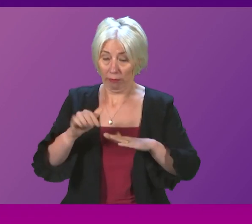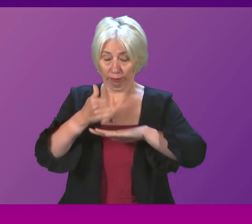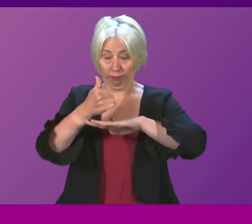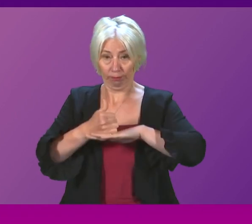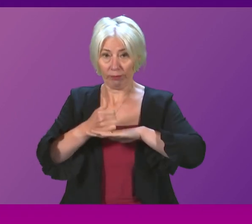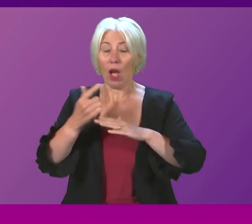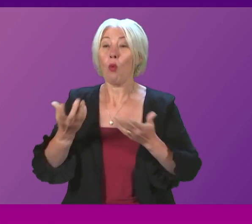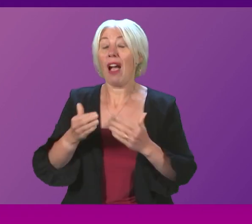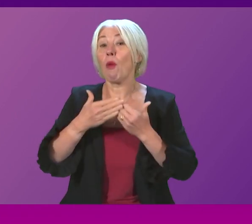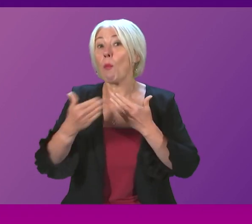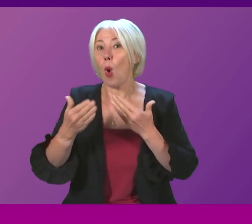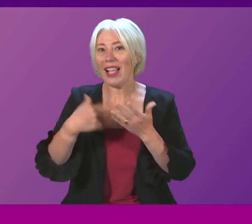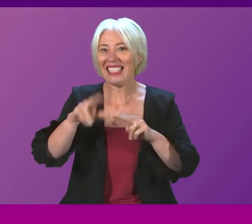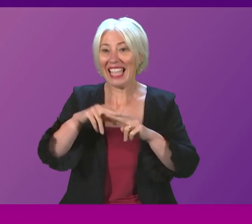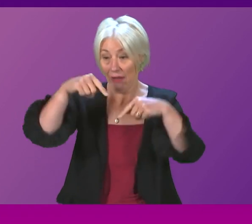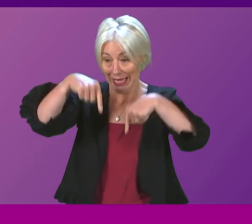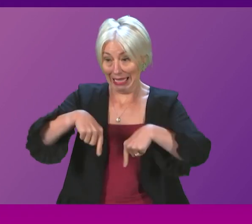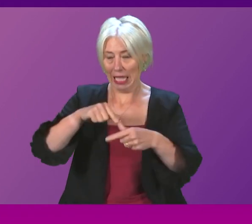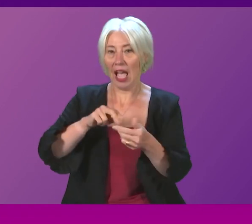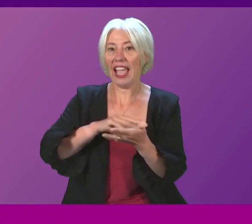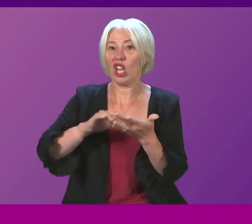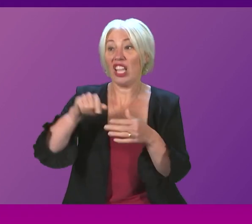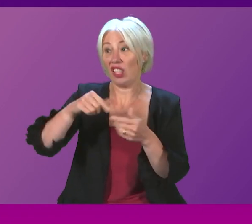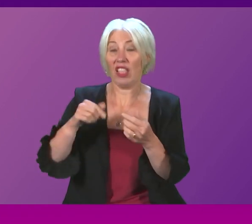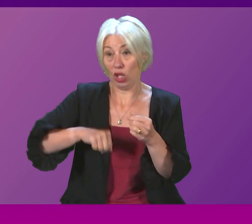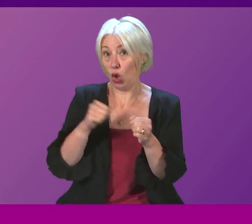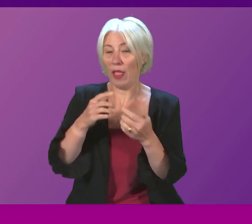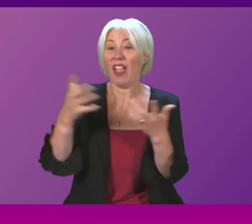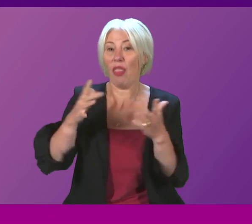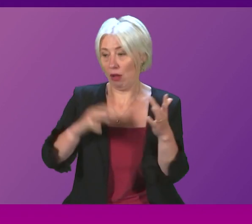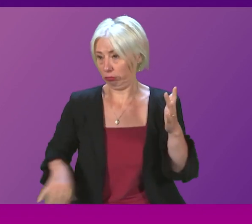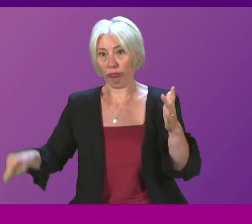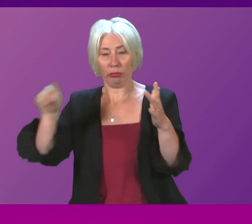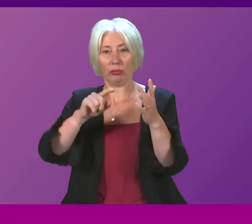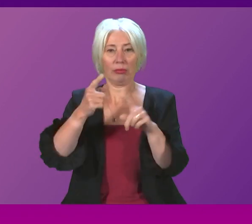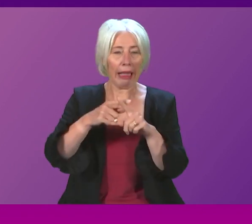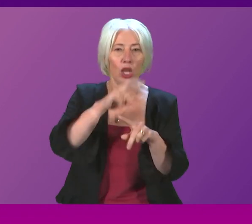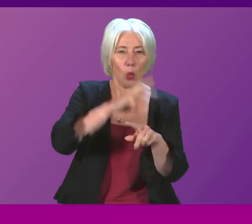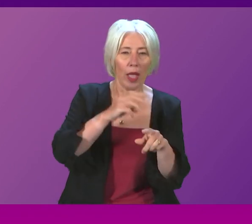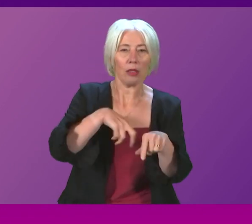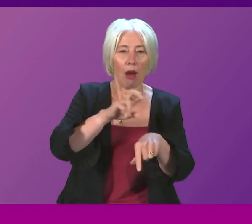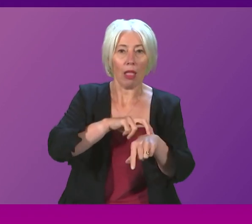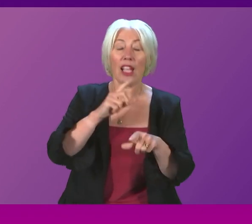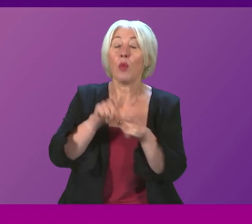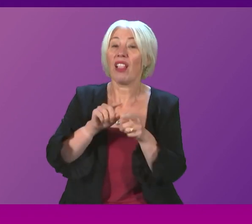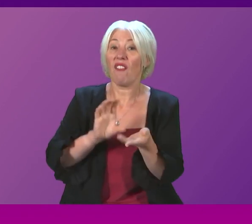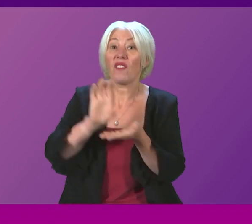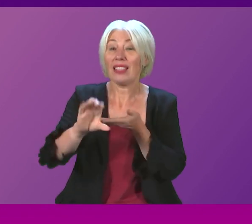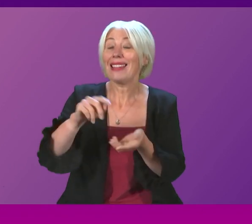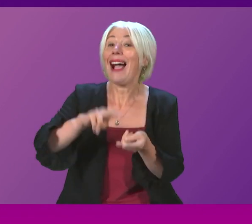higher staffing in the NHS in Scotland than in other parts of the United Kingdom, and proportionately higher funding for our NHS—we have a target of recruiting 800 additional